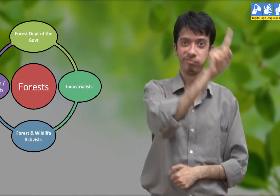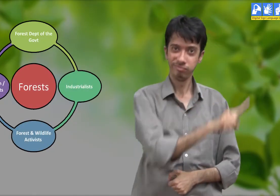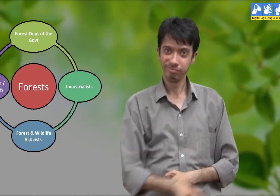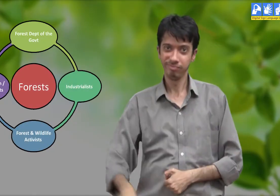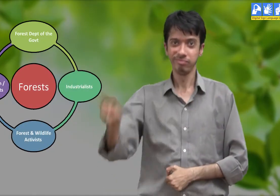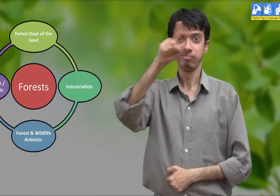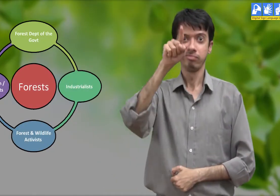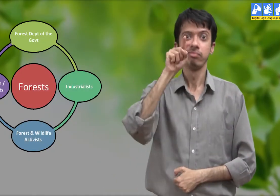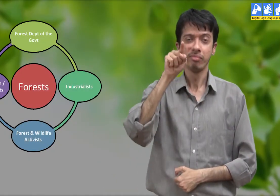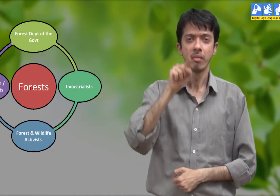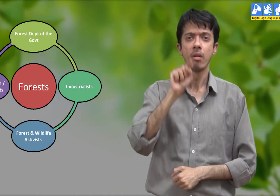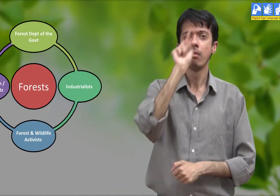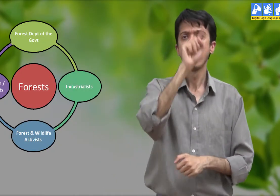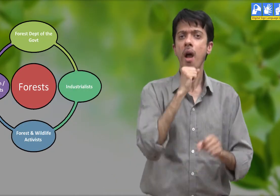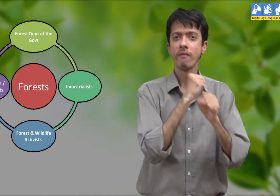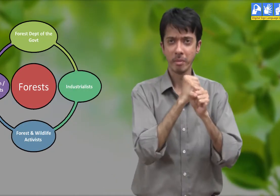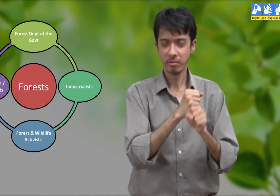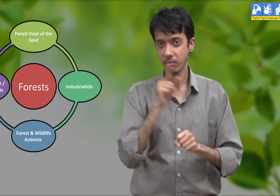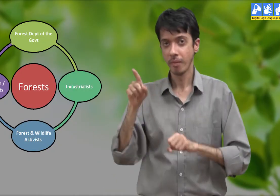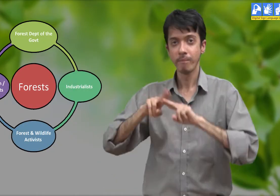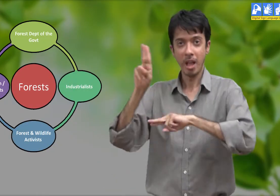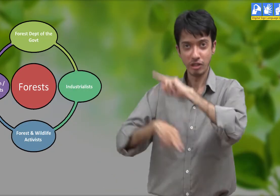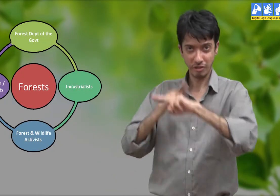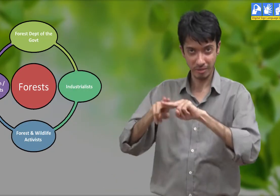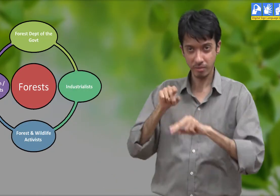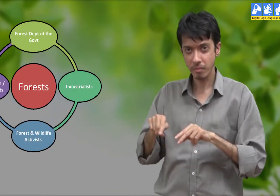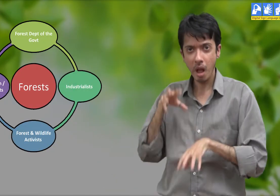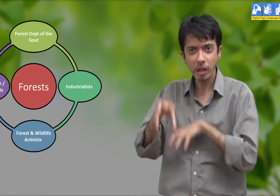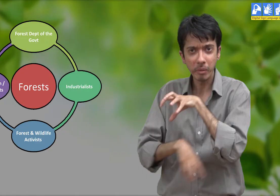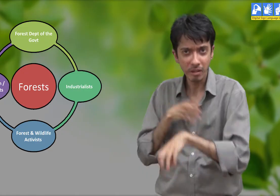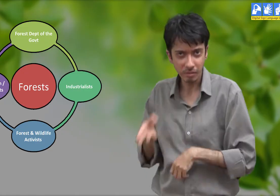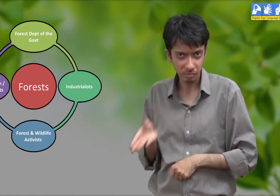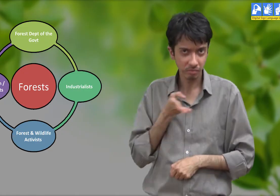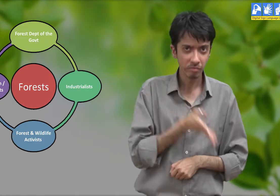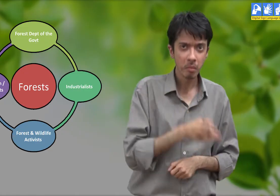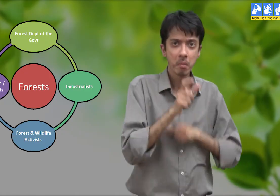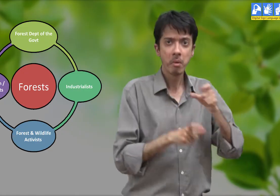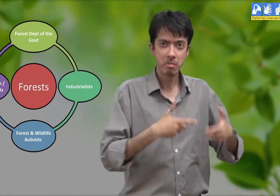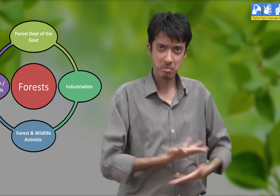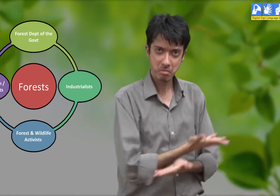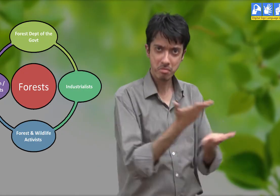The stakeholders of forests are the forest department of the government, the industrialists, forest and wildlife activists,